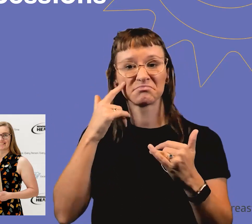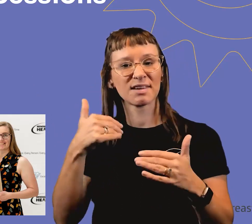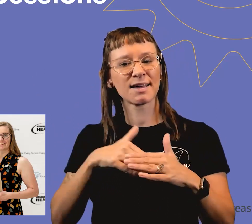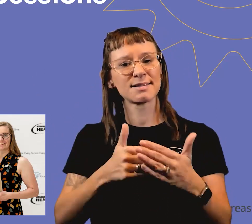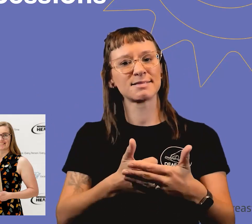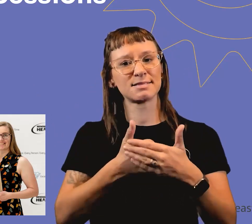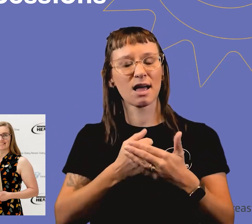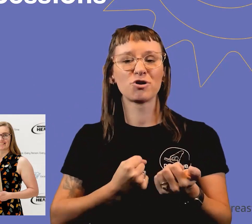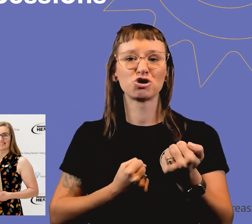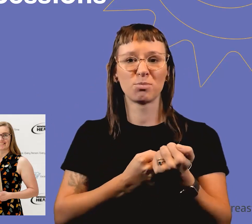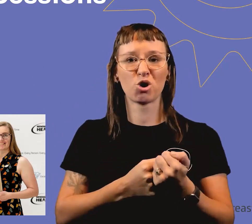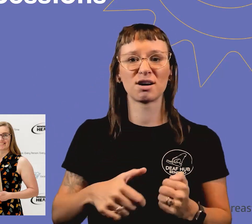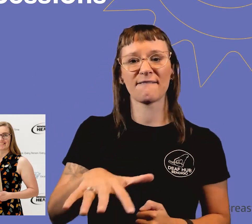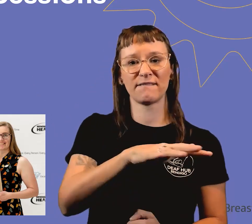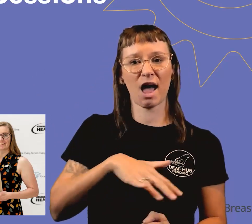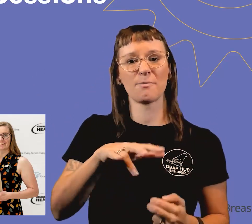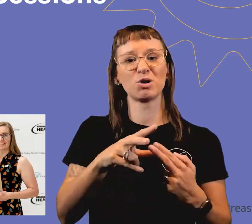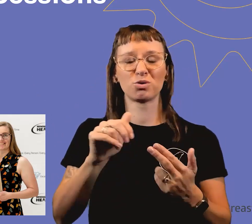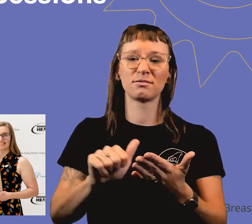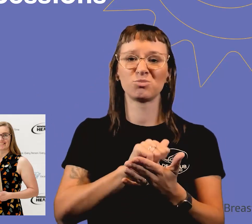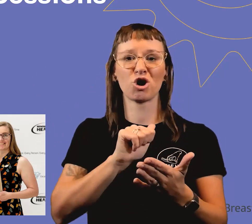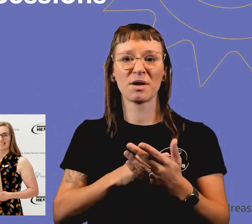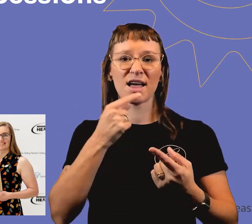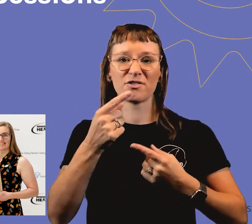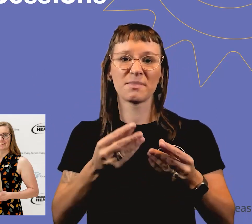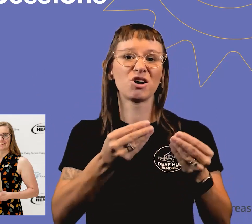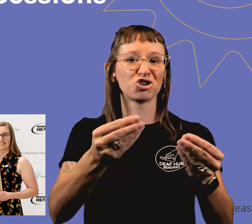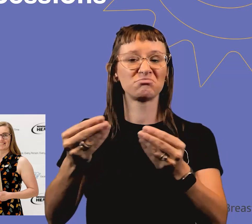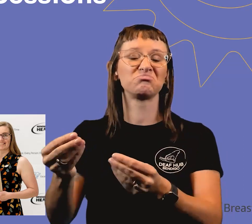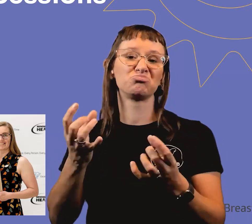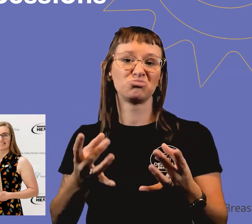safe and supportive group environment with ready access to tailored information and